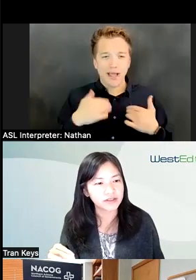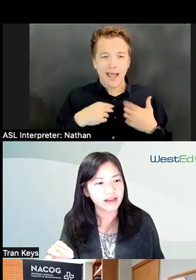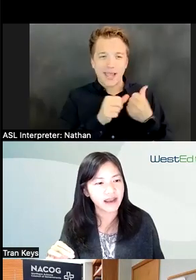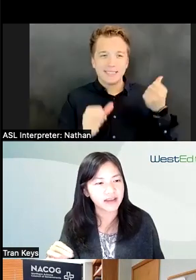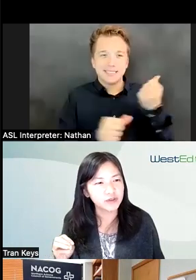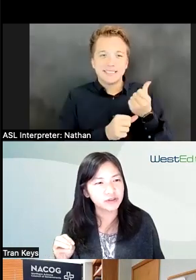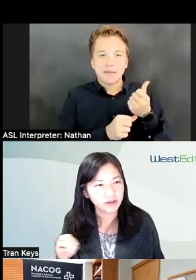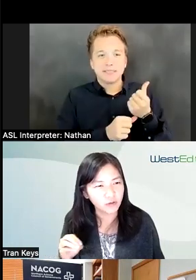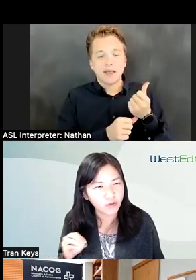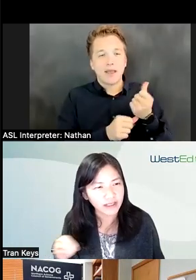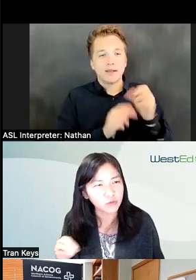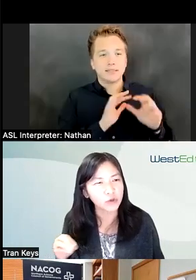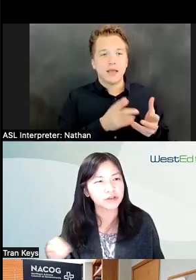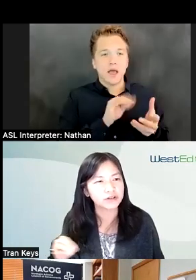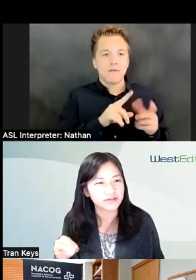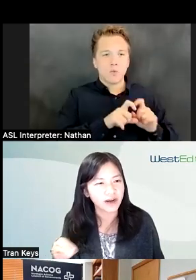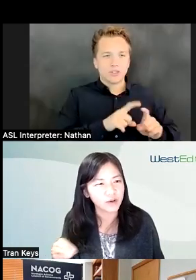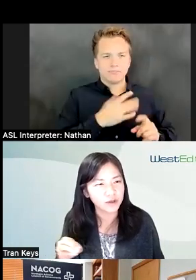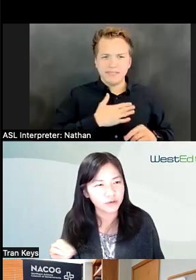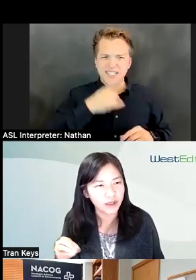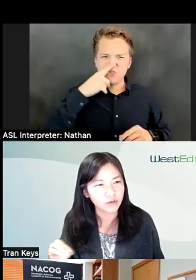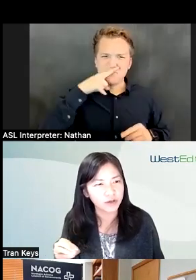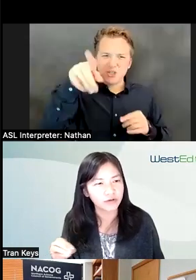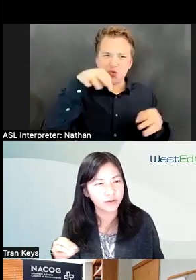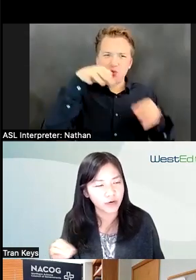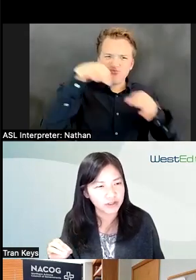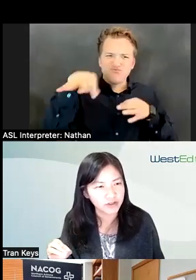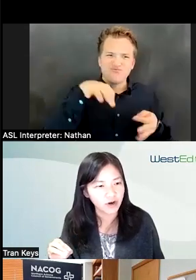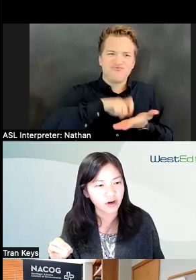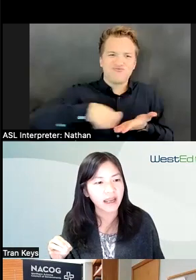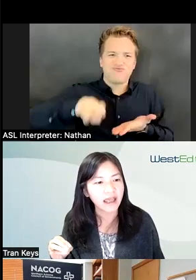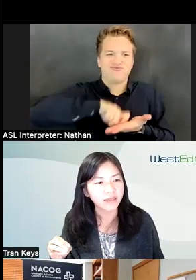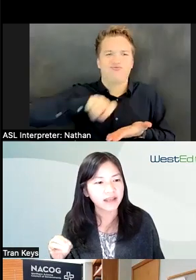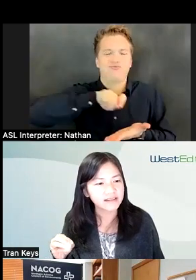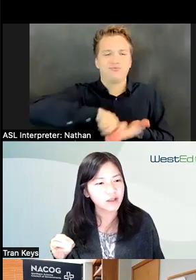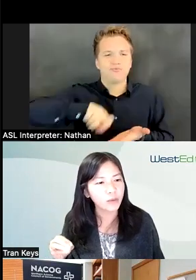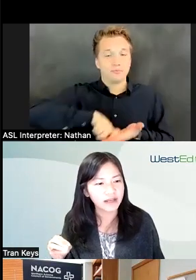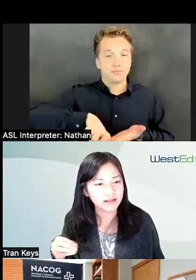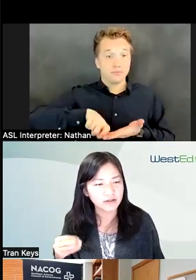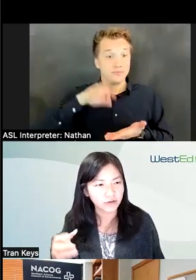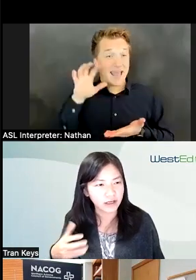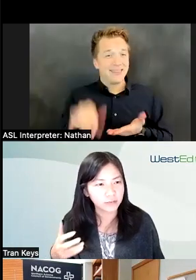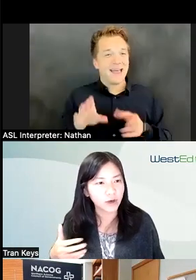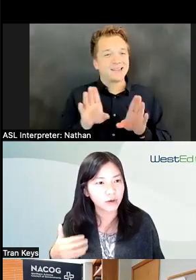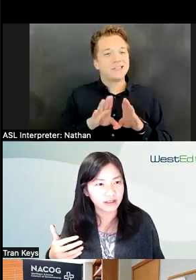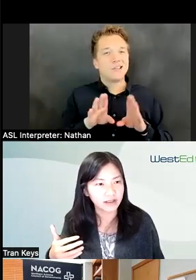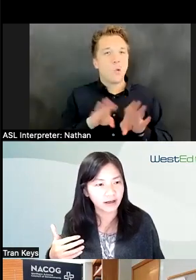that ask you to write in words what you think, what your impressions are. That's the open-ended survey component.